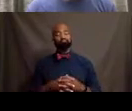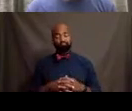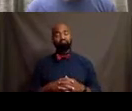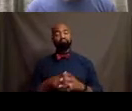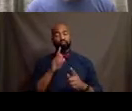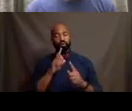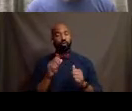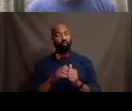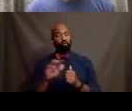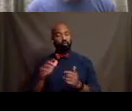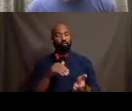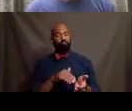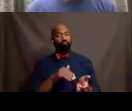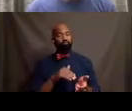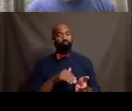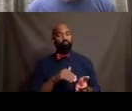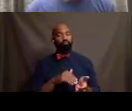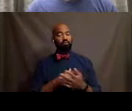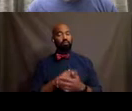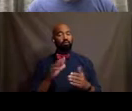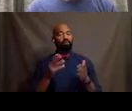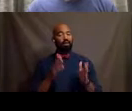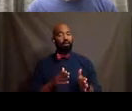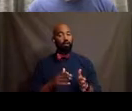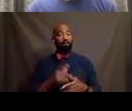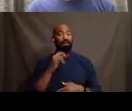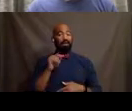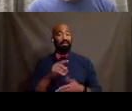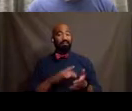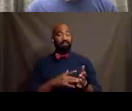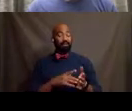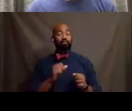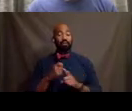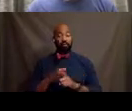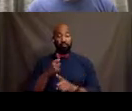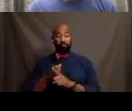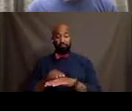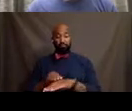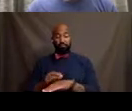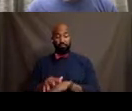because this medication can definitely affect performance, can affect spontaneous erections, that sort of thing.